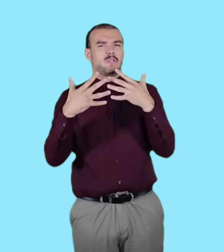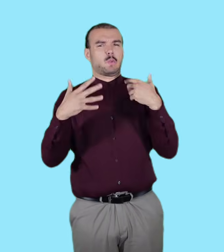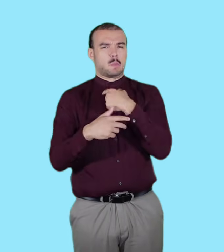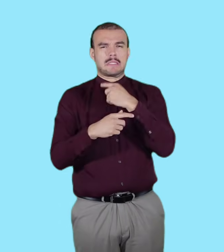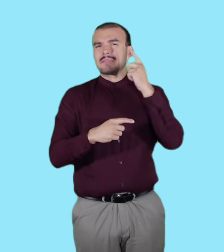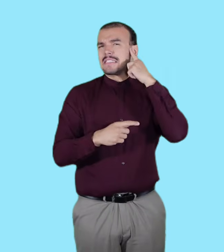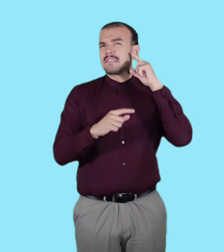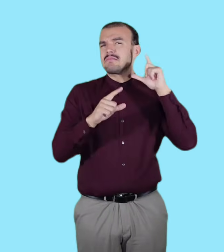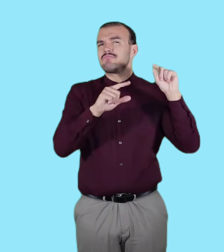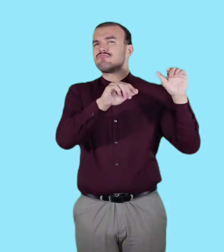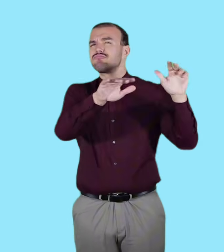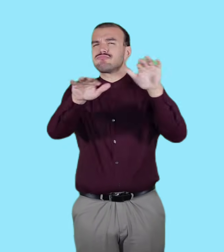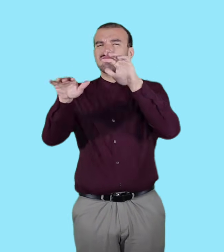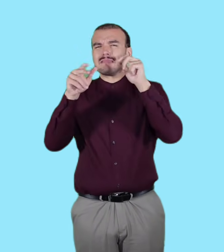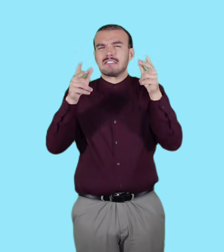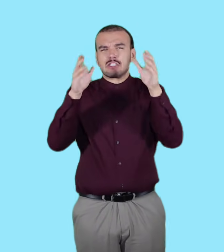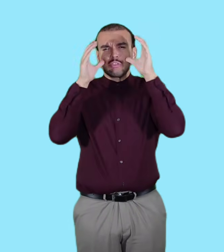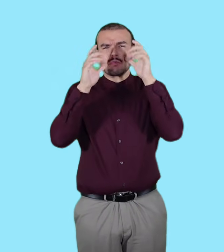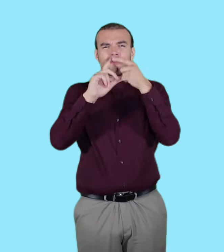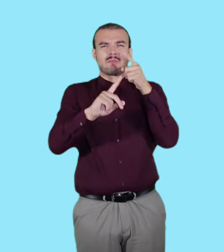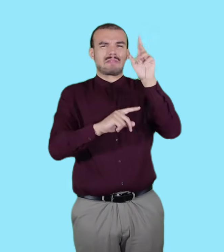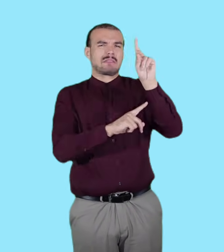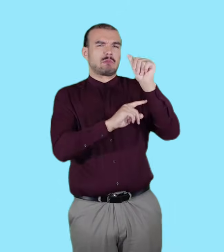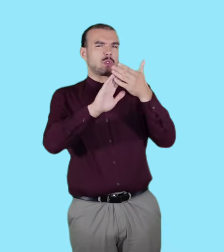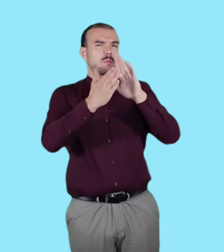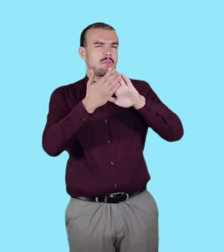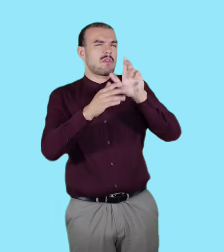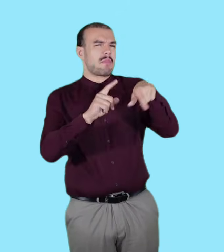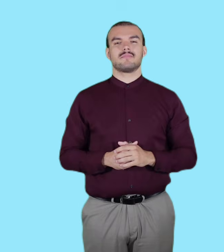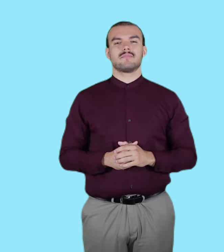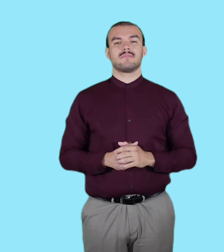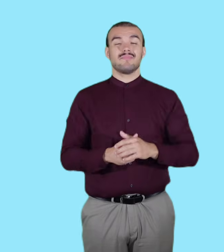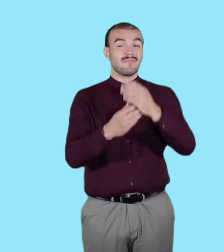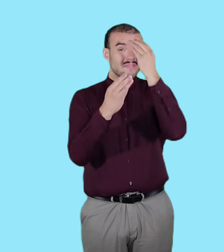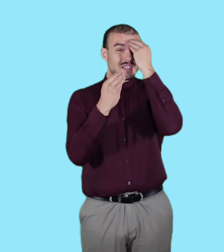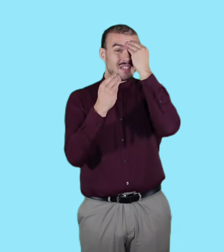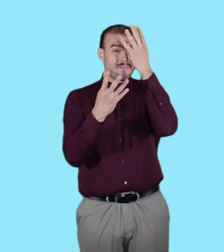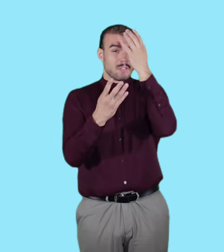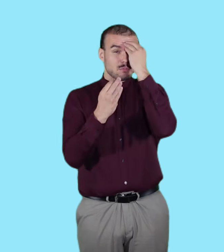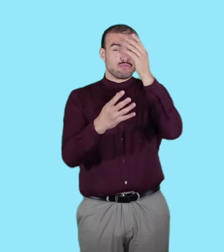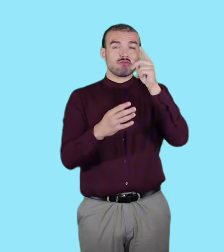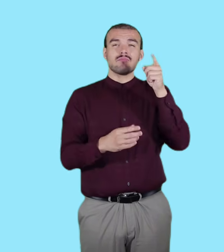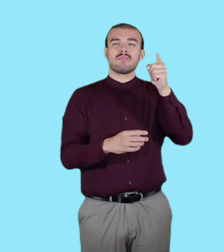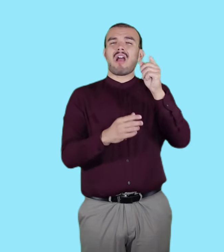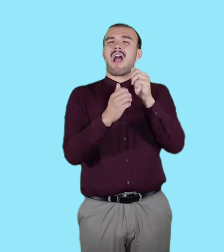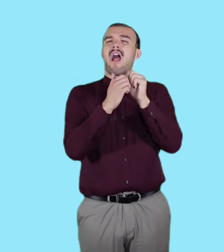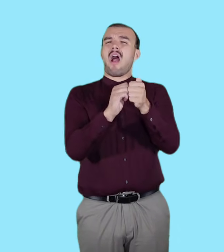from the disability community about this policy change. Information about how to make sure